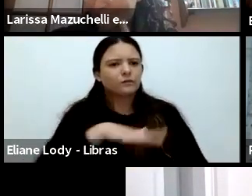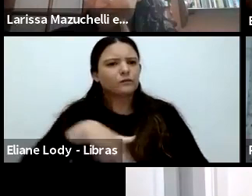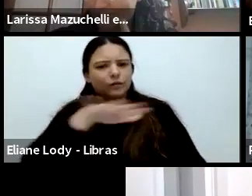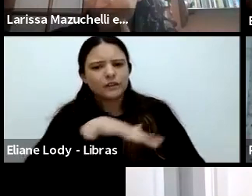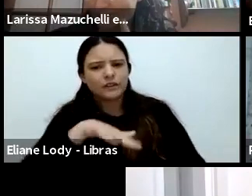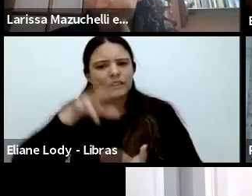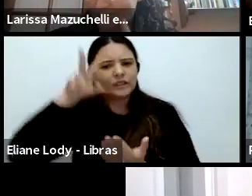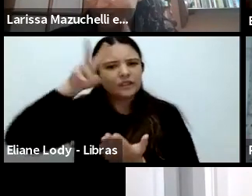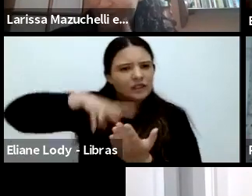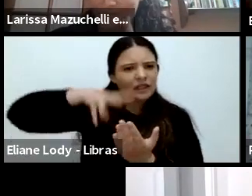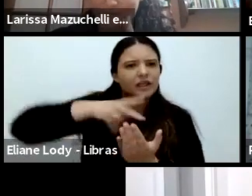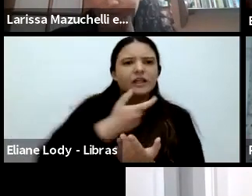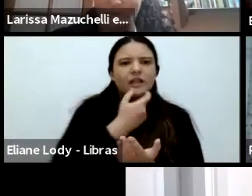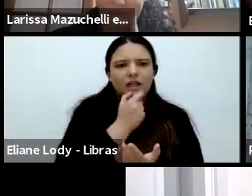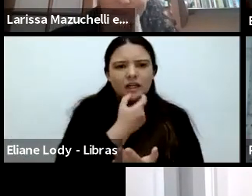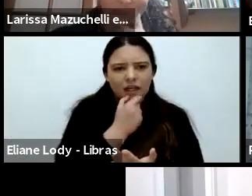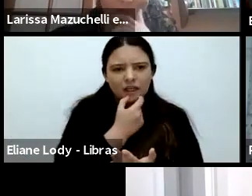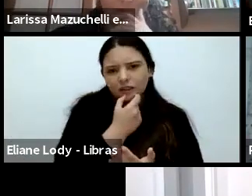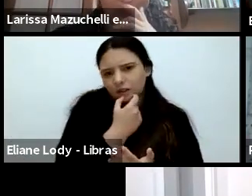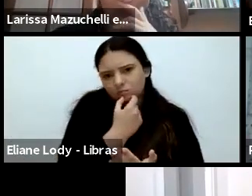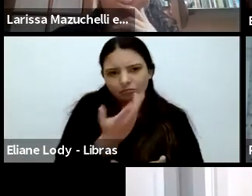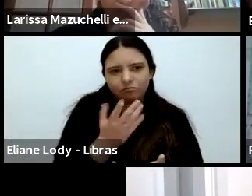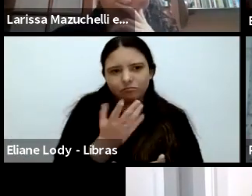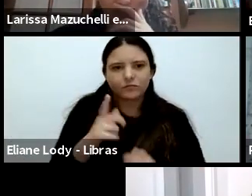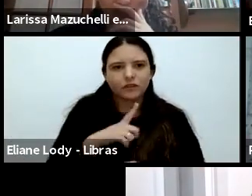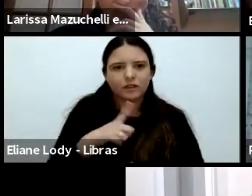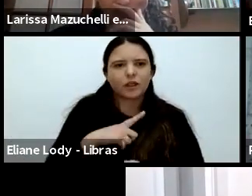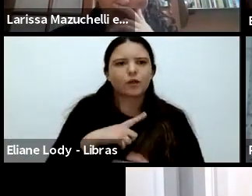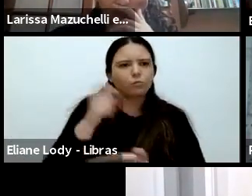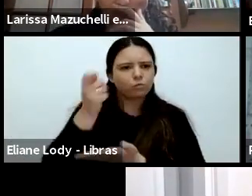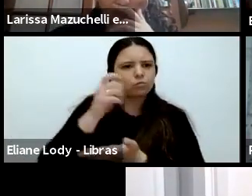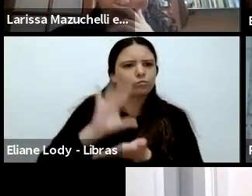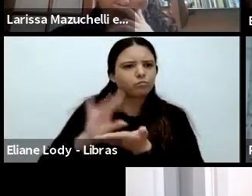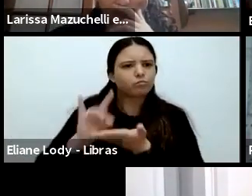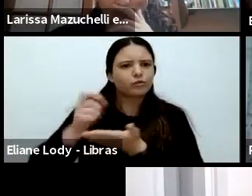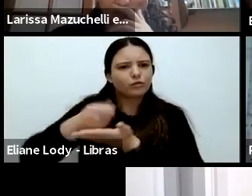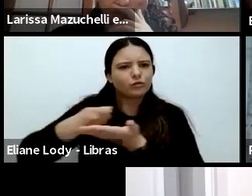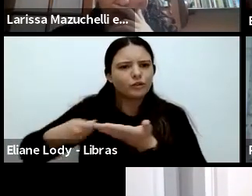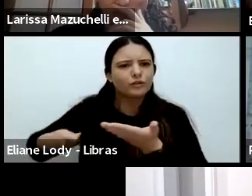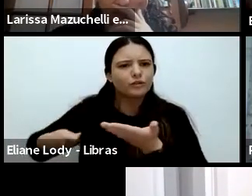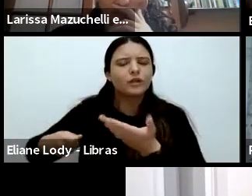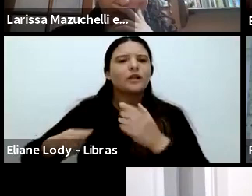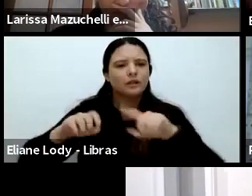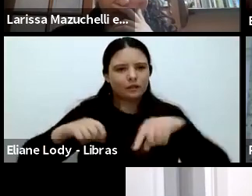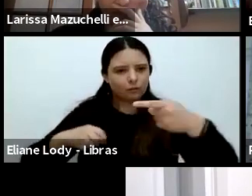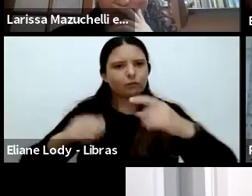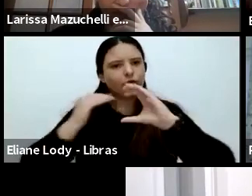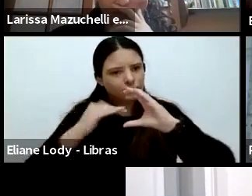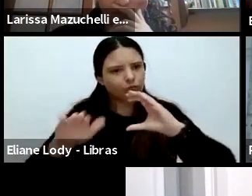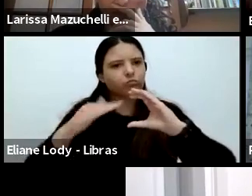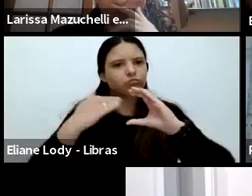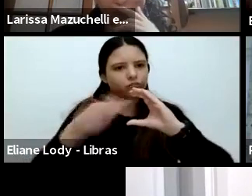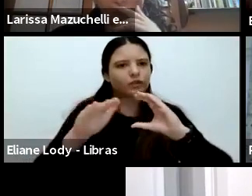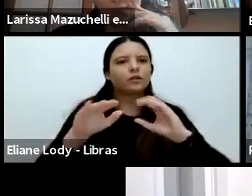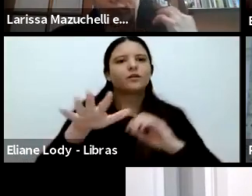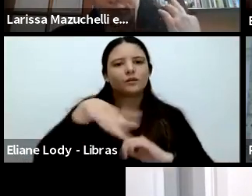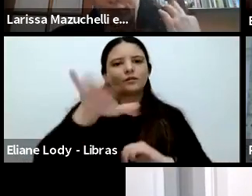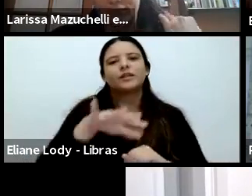you can read English. Yeah. The. I'm more than happy to share.